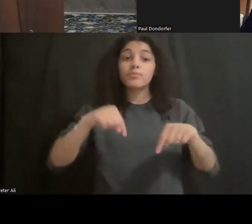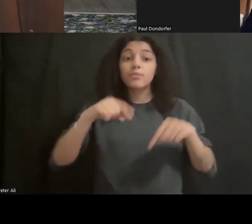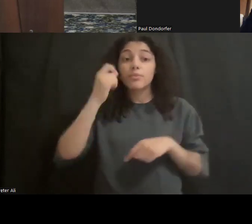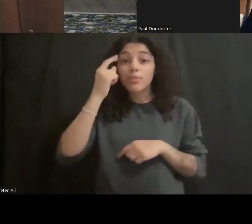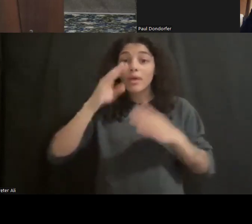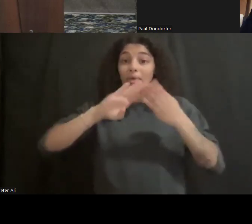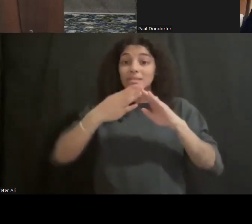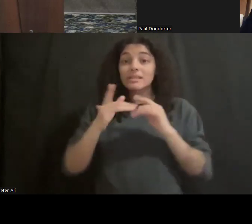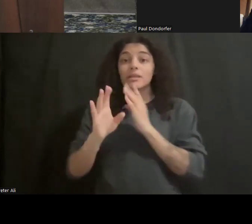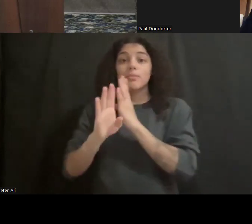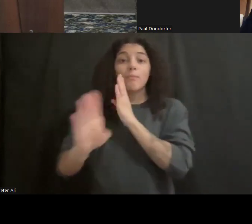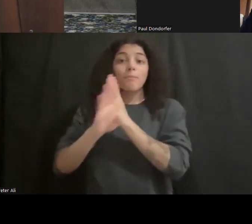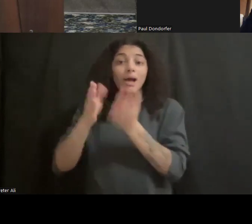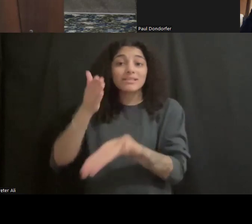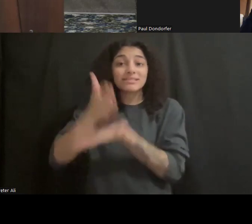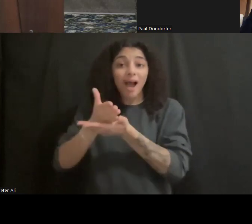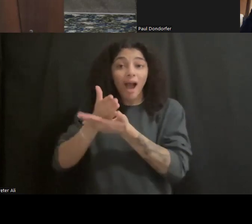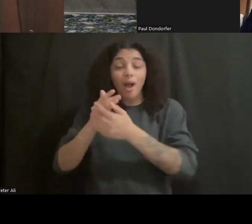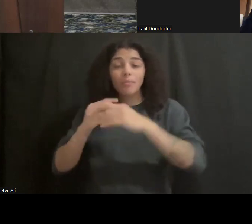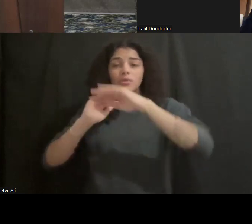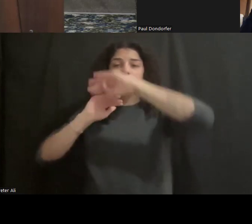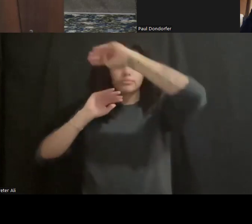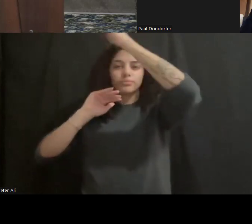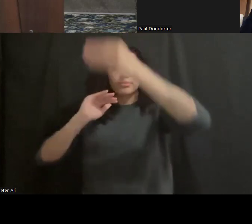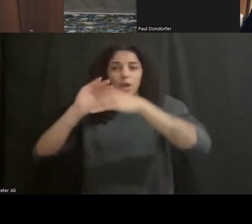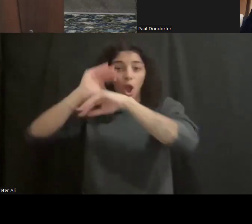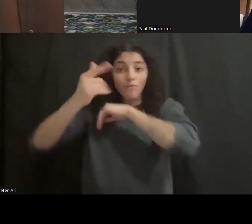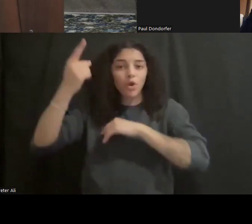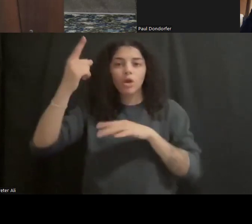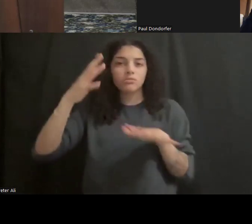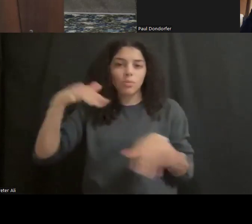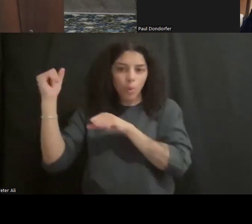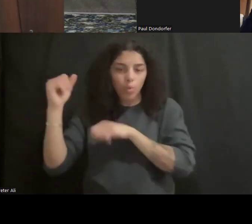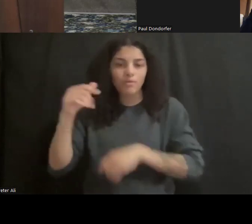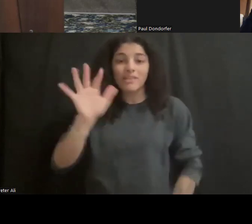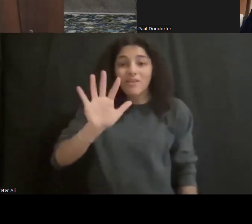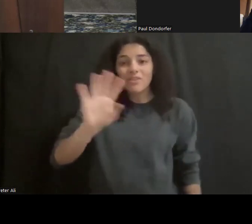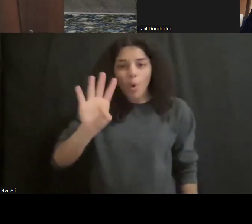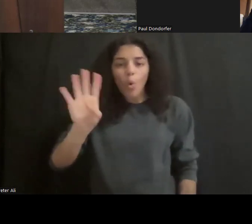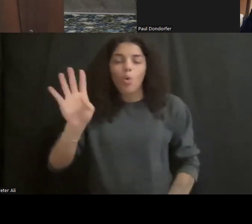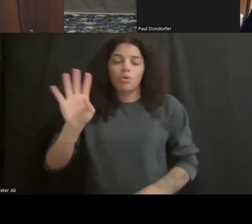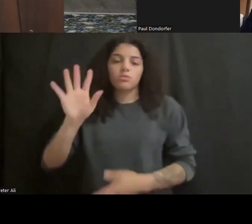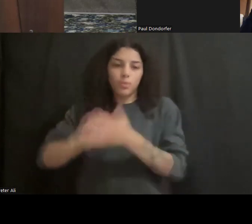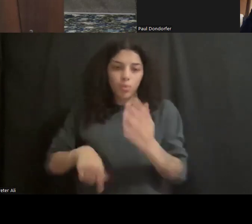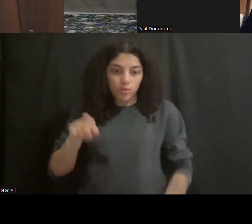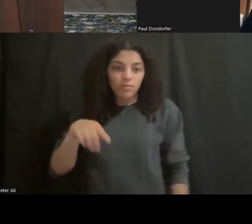with bus cubes Taking over taking cover away from the rain snow and the beating sun for all people